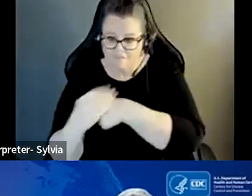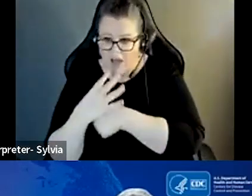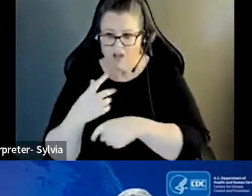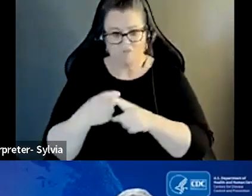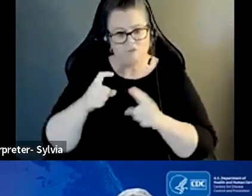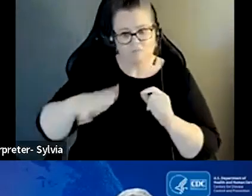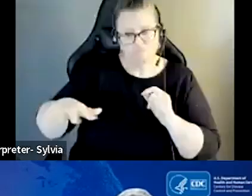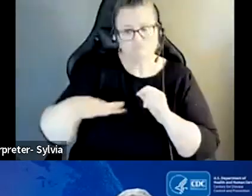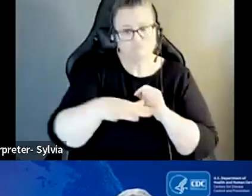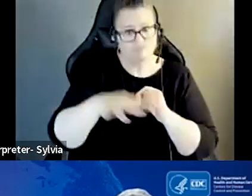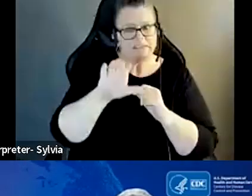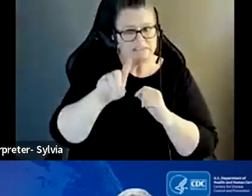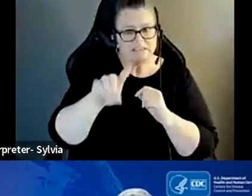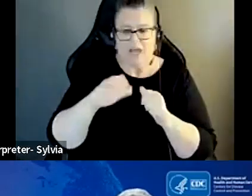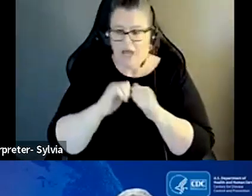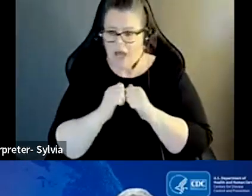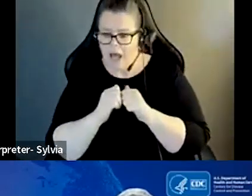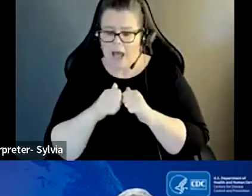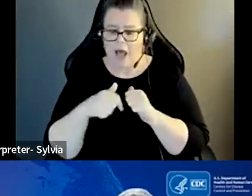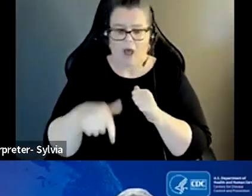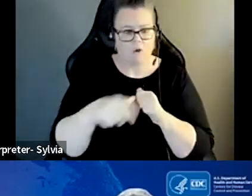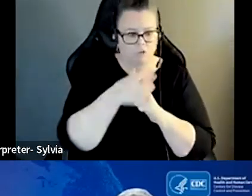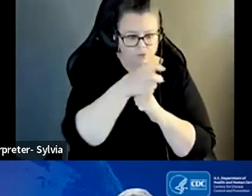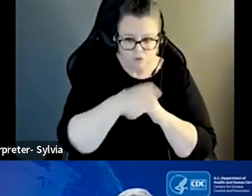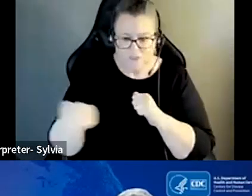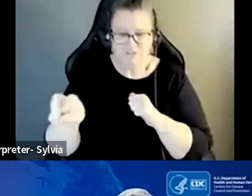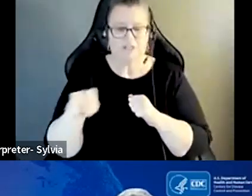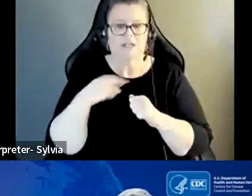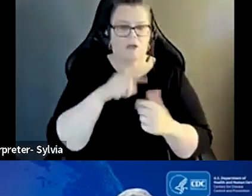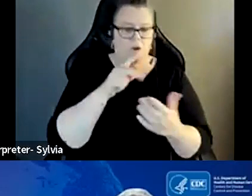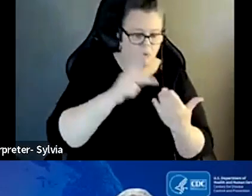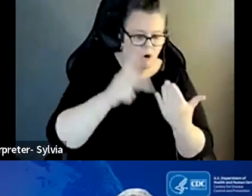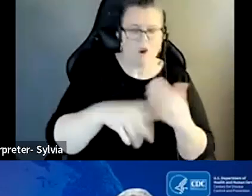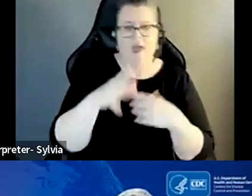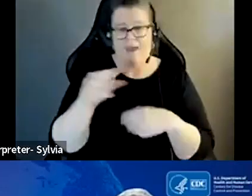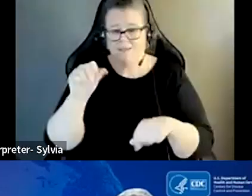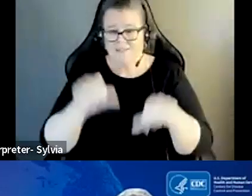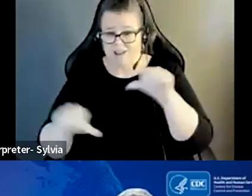to transition much of our COVID-19 programmatic and scientific response activities